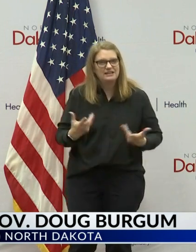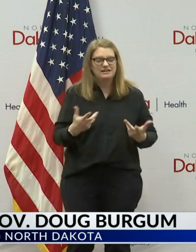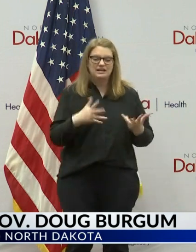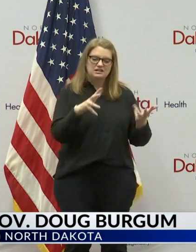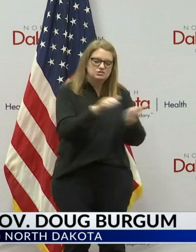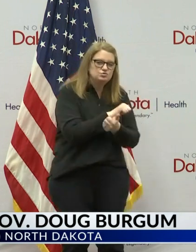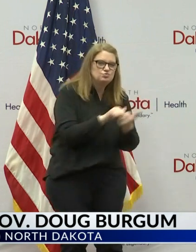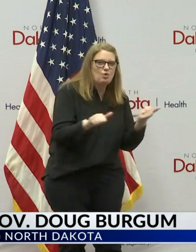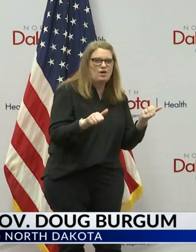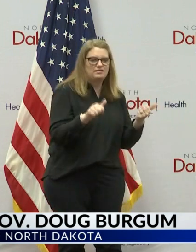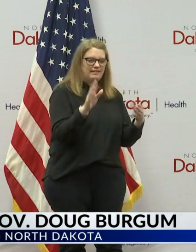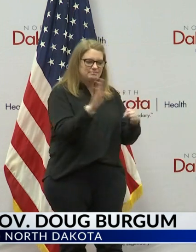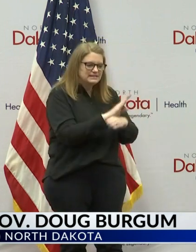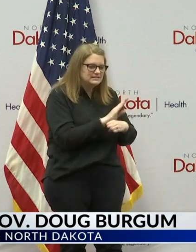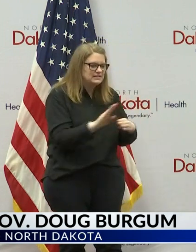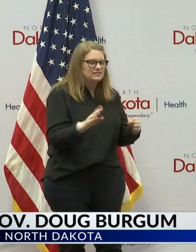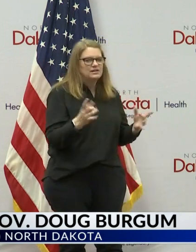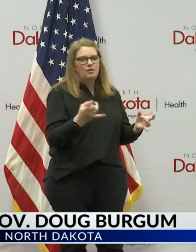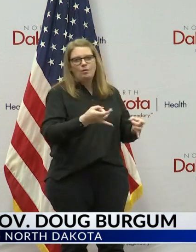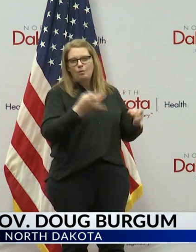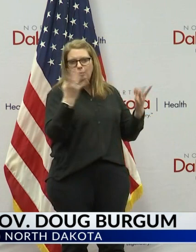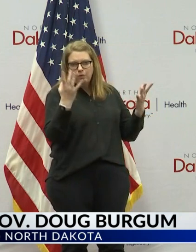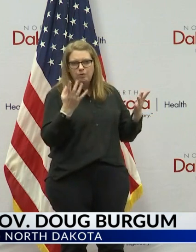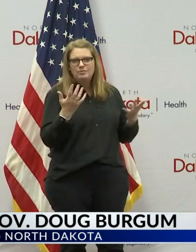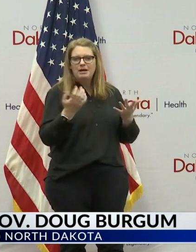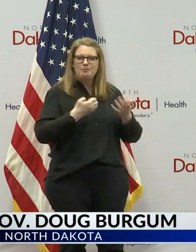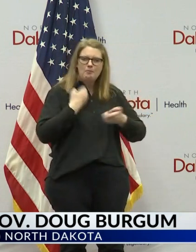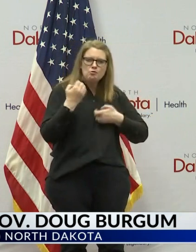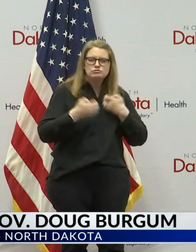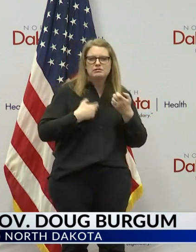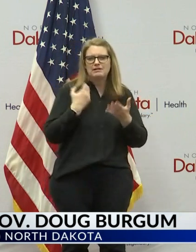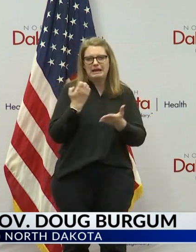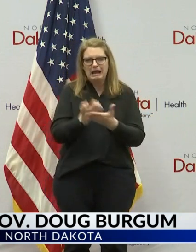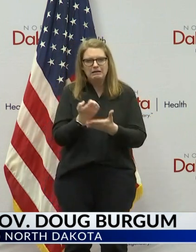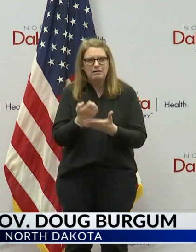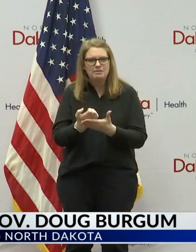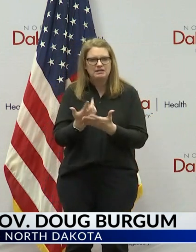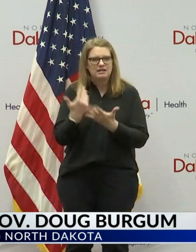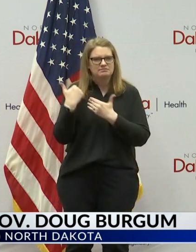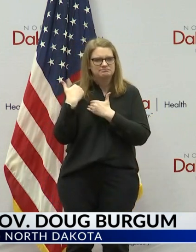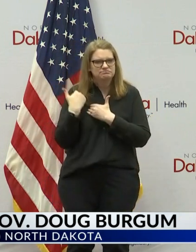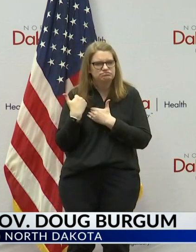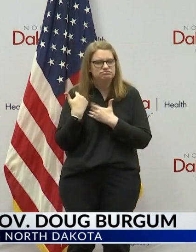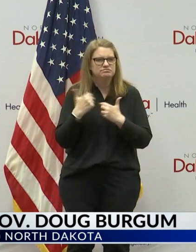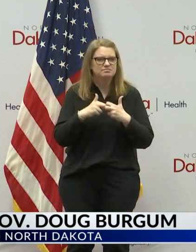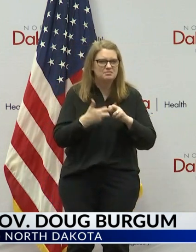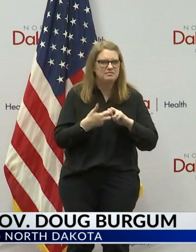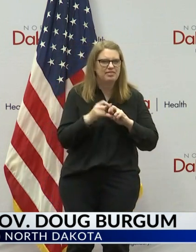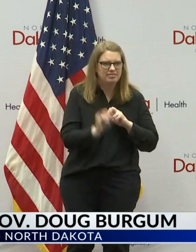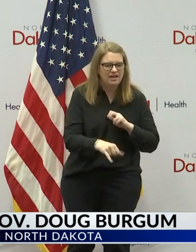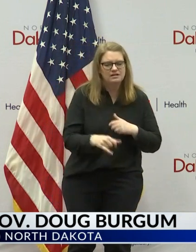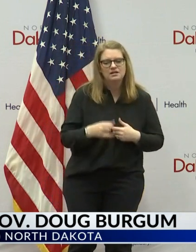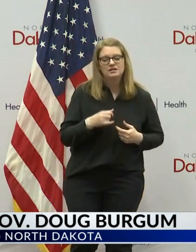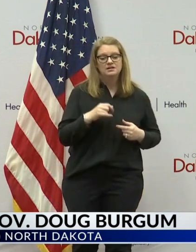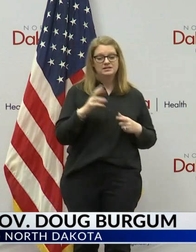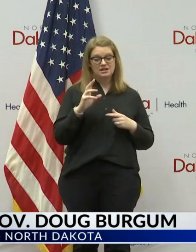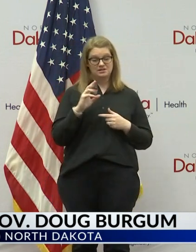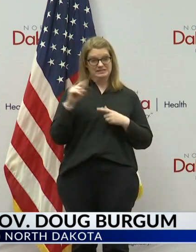BORDERS. WE LEARNED THAT IT IS TAKE LOVED ONES TOO SOON AND DISRUPTING